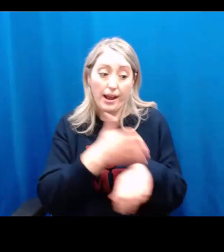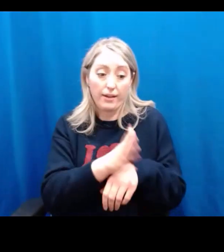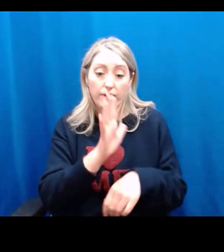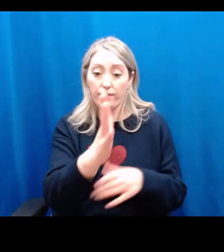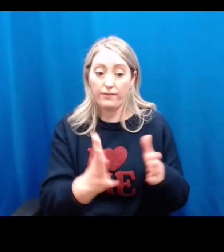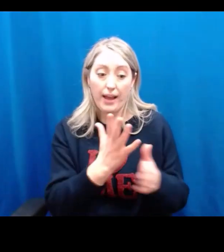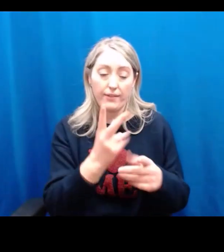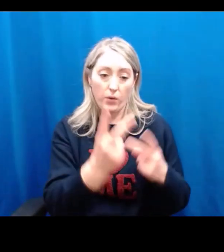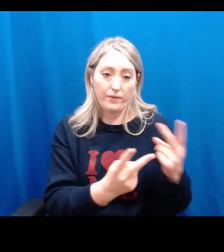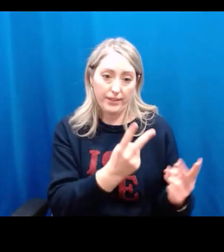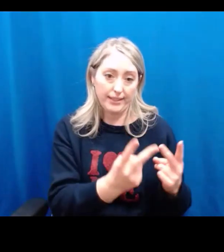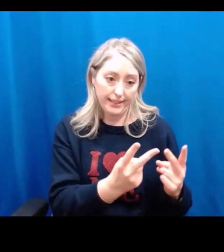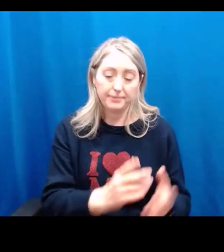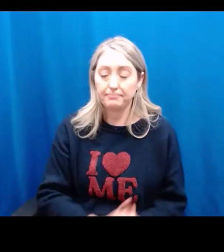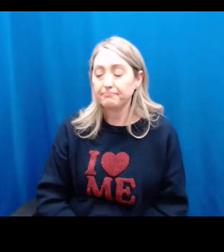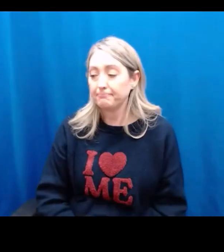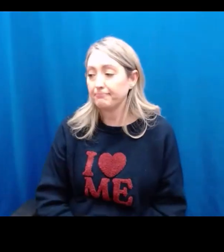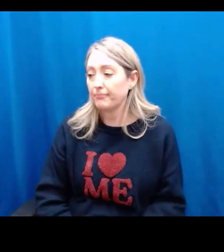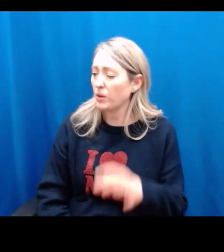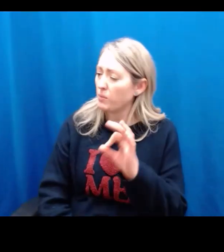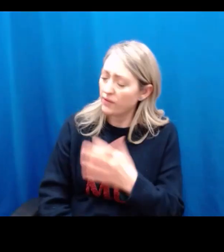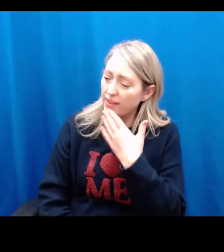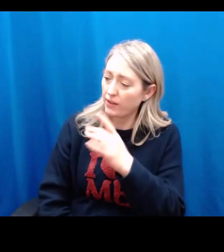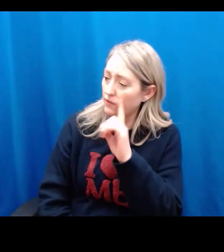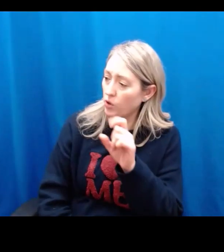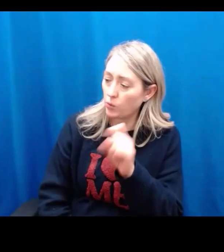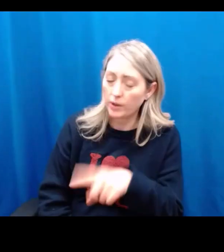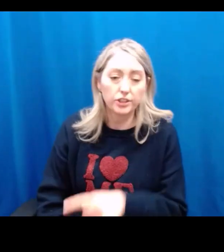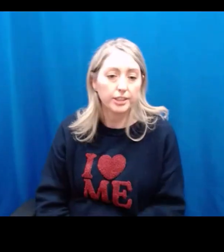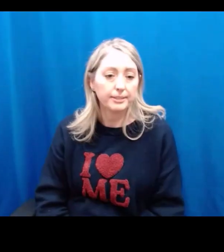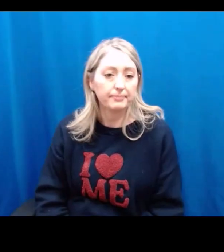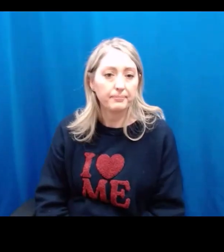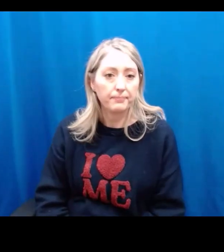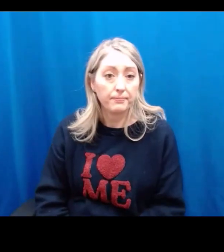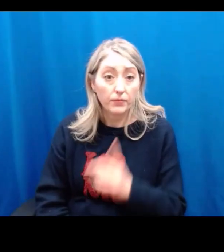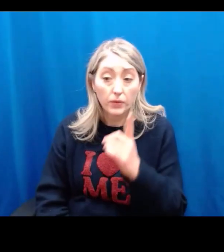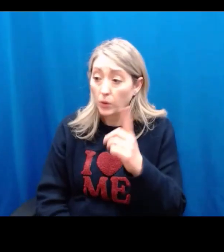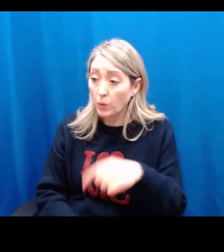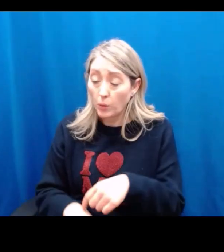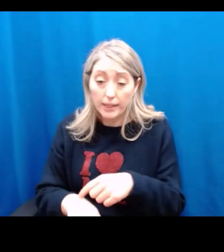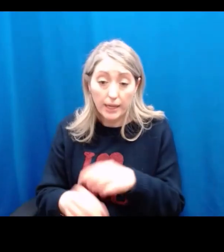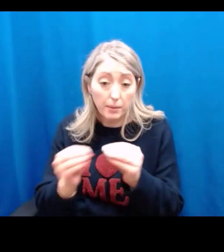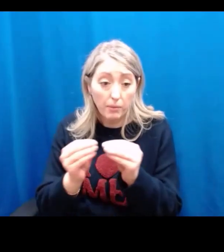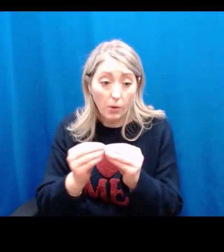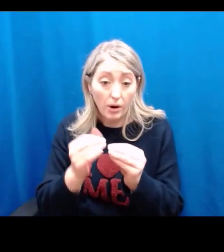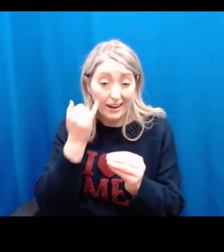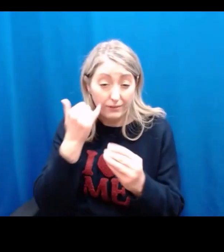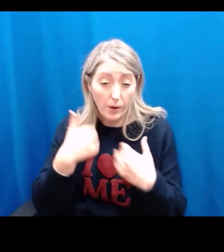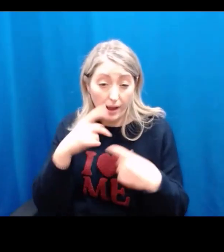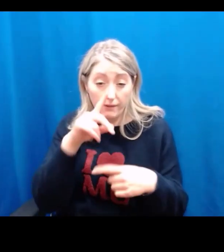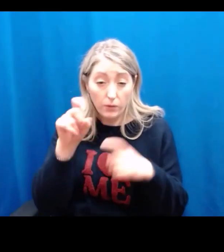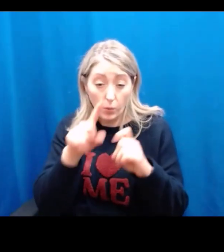Tori Kunz: Perfect. Thank you. Natalie, again I'm going to ask one more time. If anyone has questions, please put them in the chat or raise your hand.